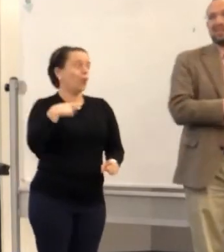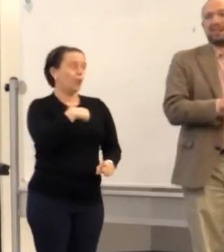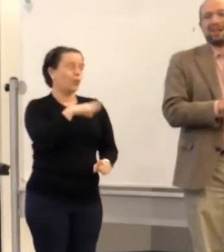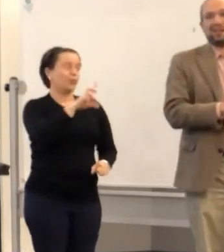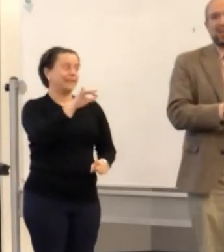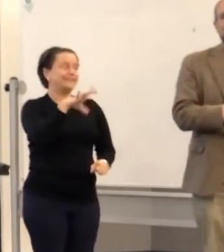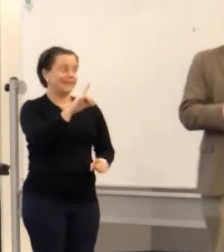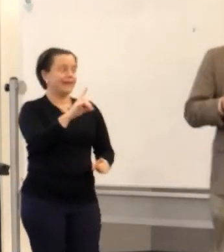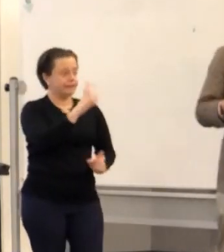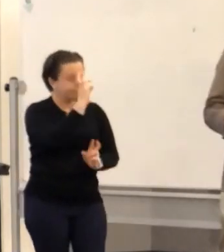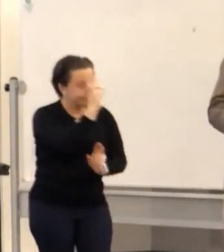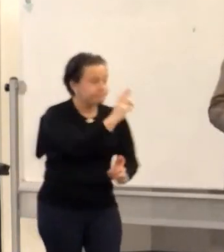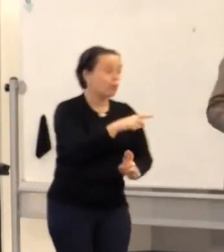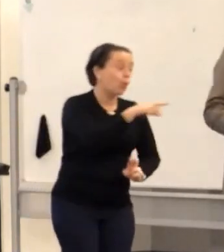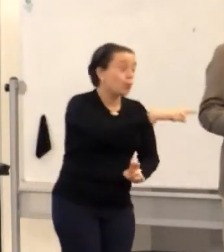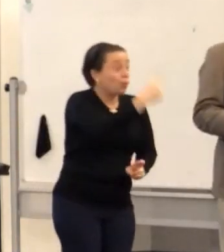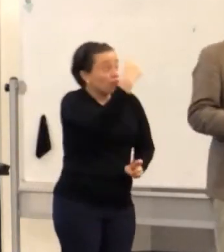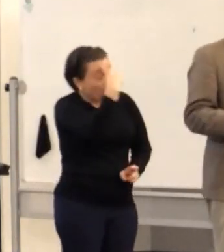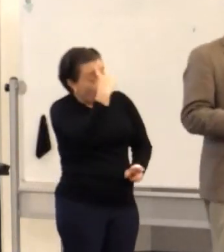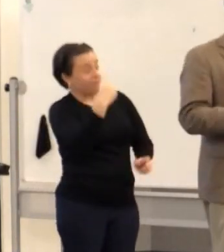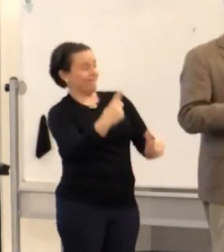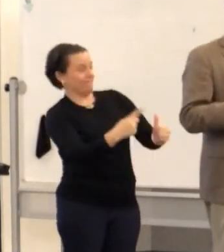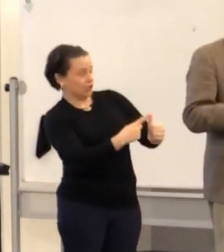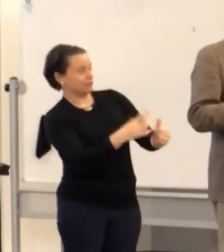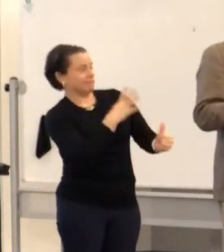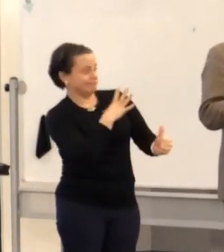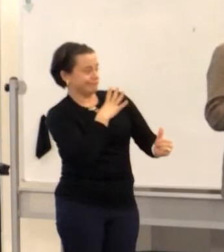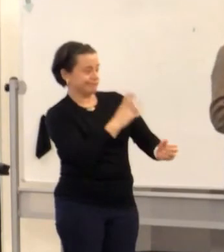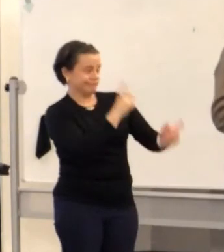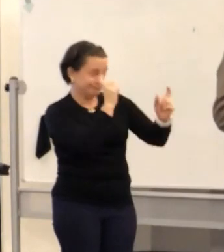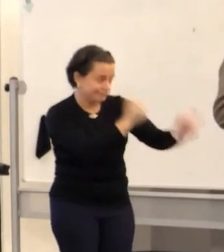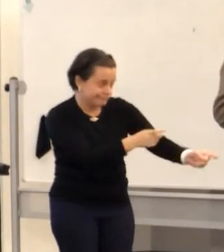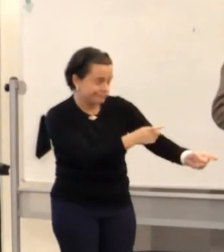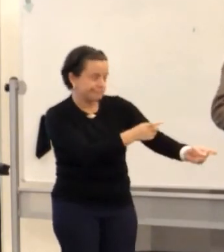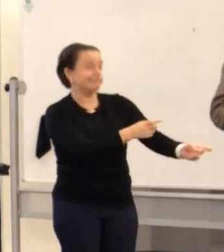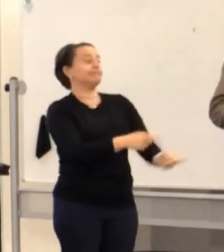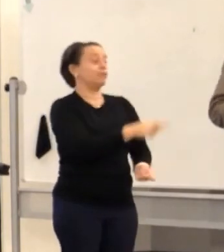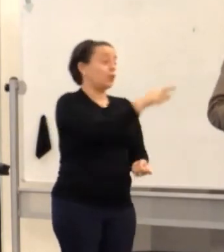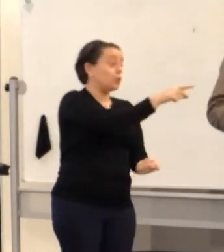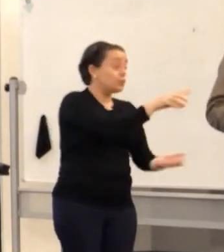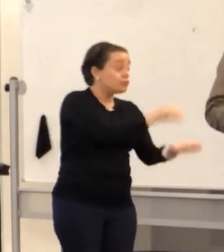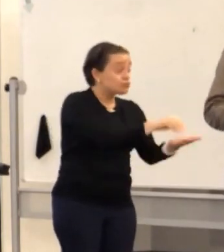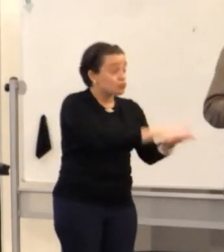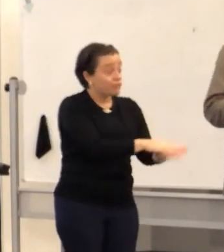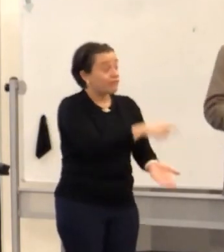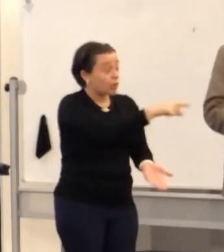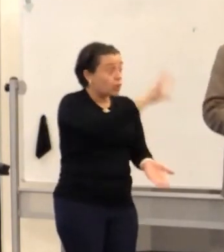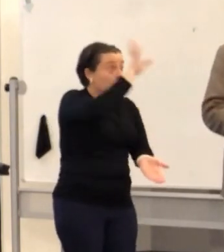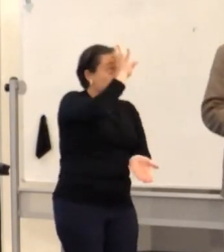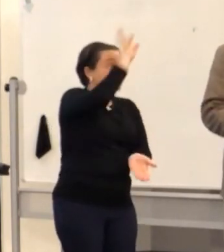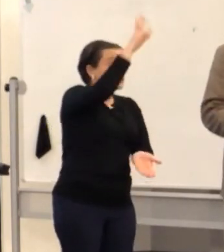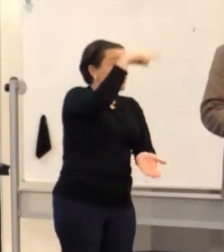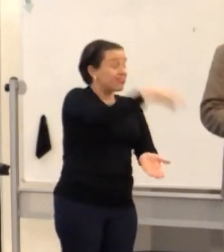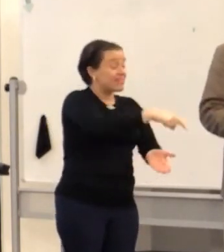that many people still think that as long as they documented the fact that they invented something on a certain date